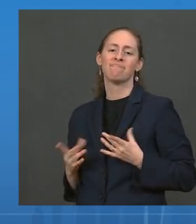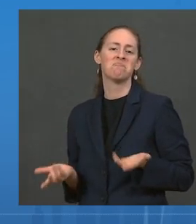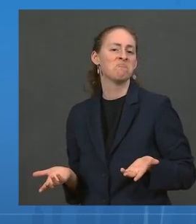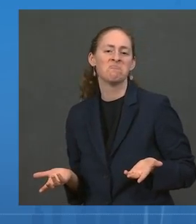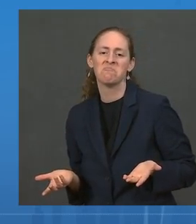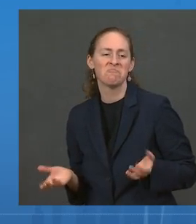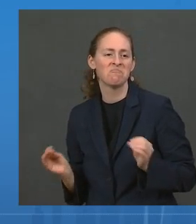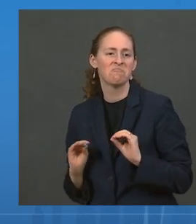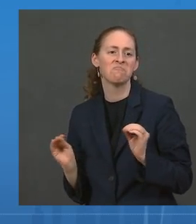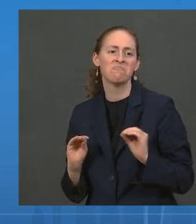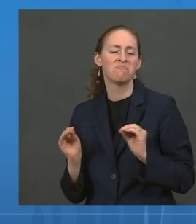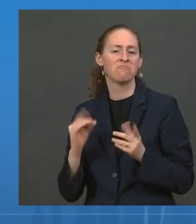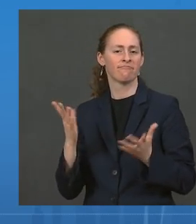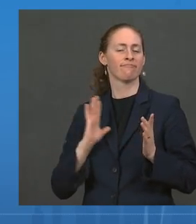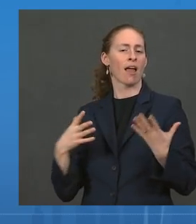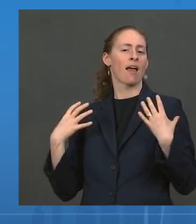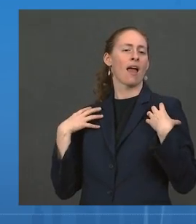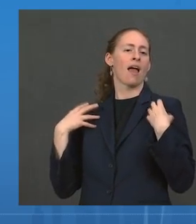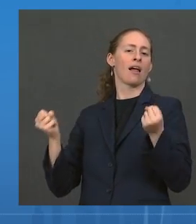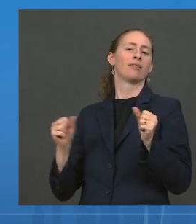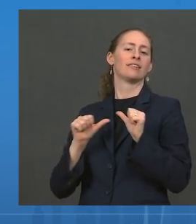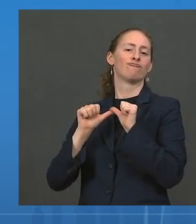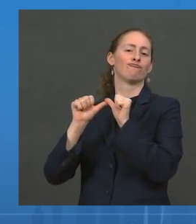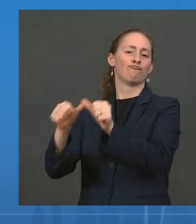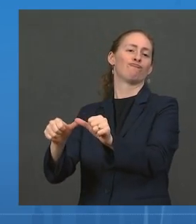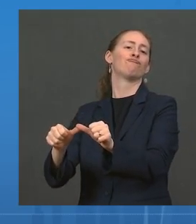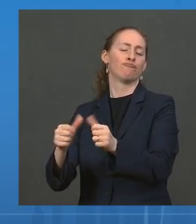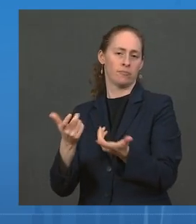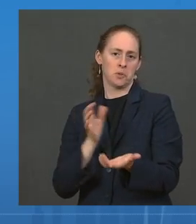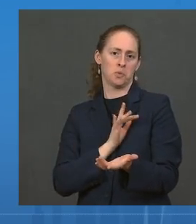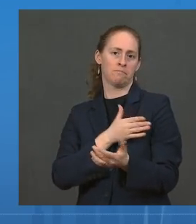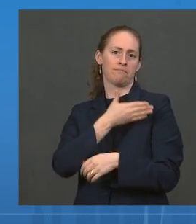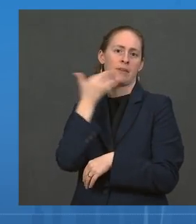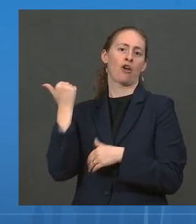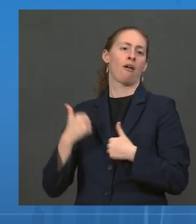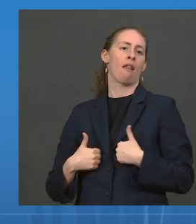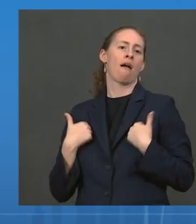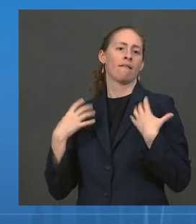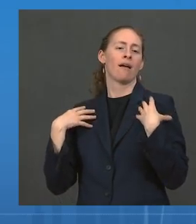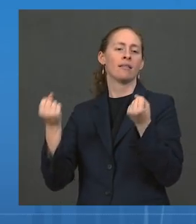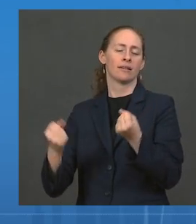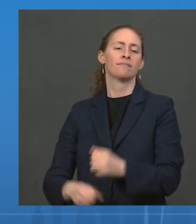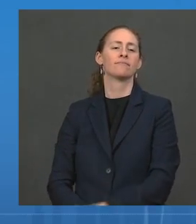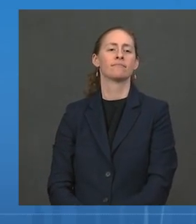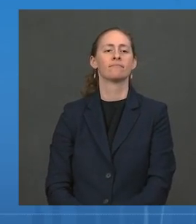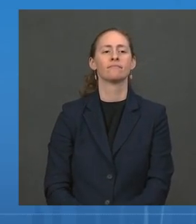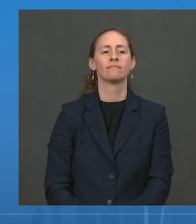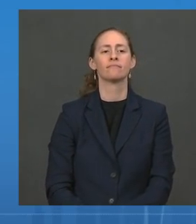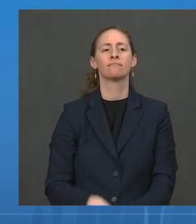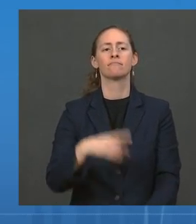getting sick, or dying. And a recent paper from England -- it isn't only Israel -- shows: